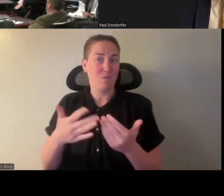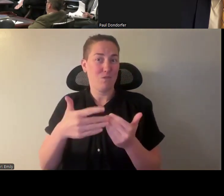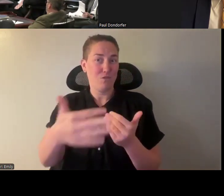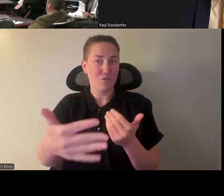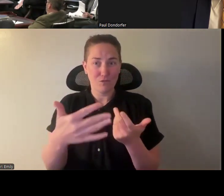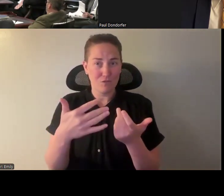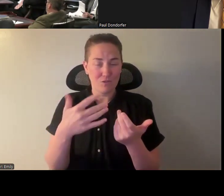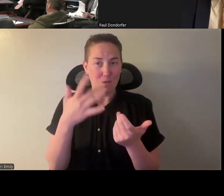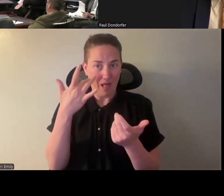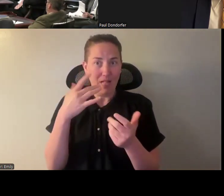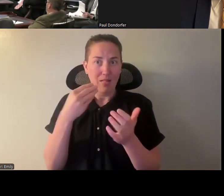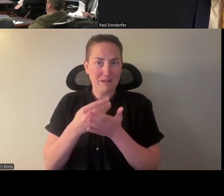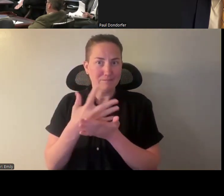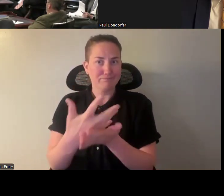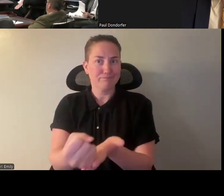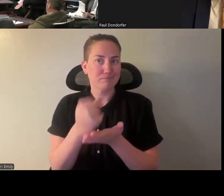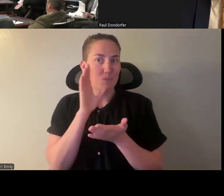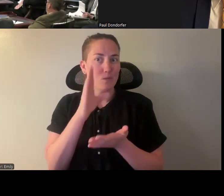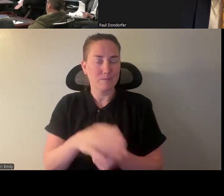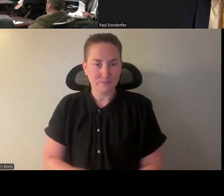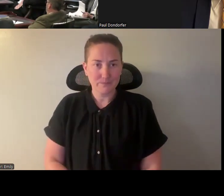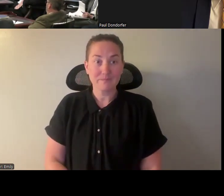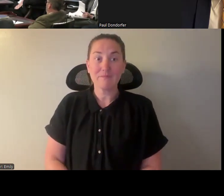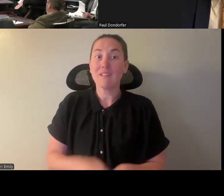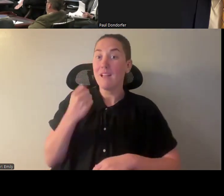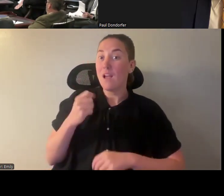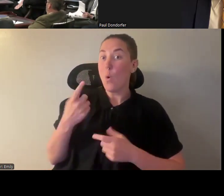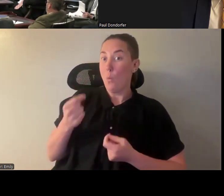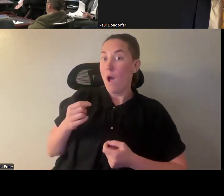because the money will not be there And the commissions that we would be allowed to receive